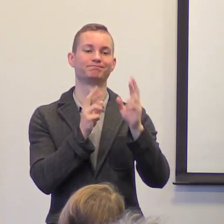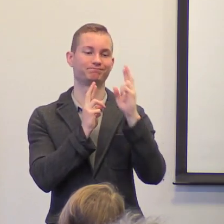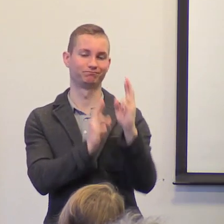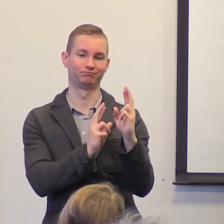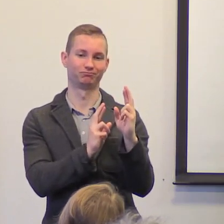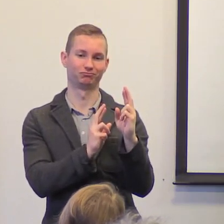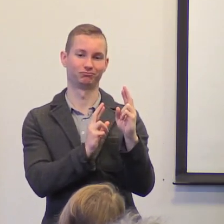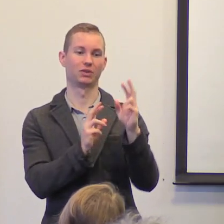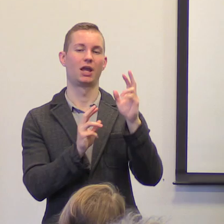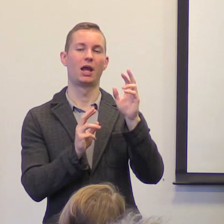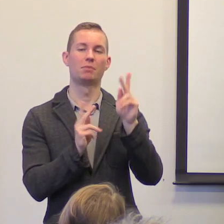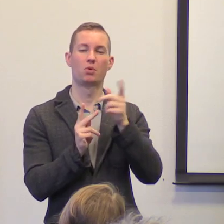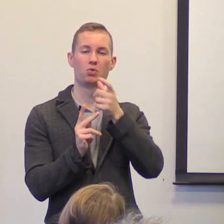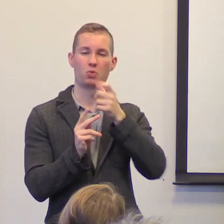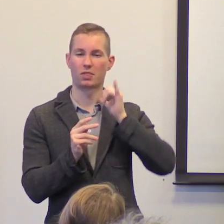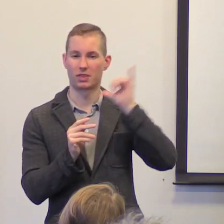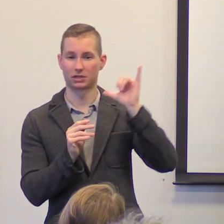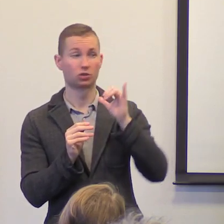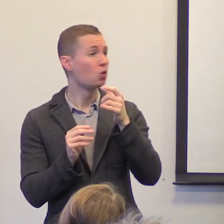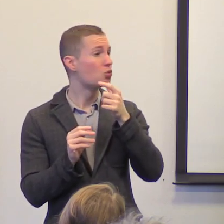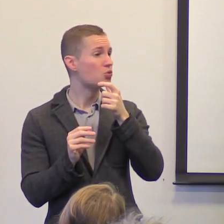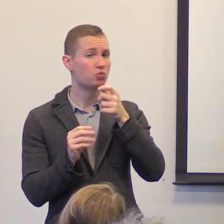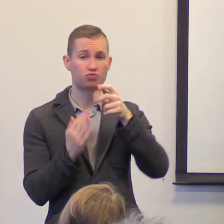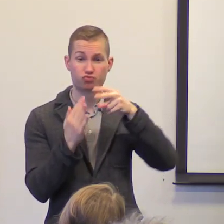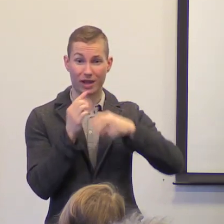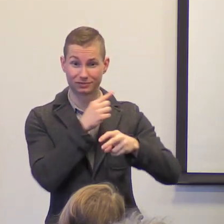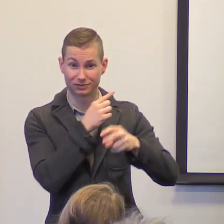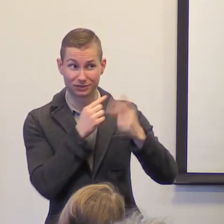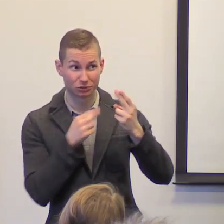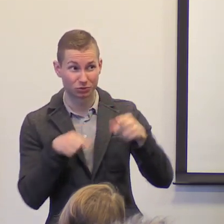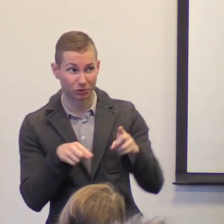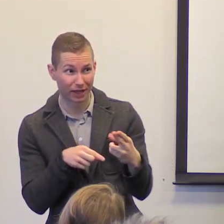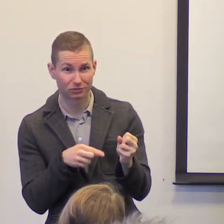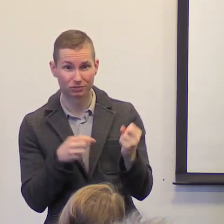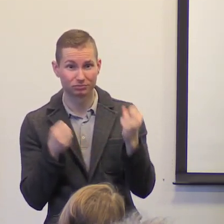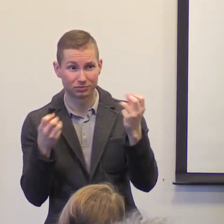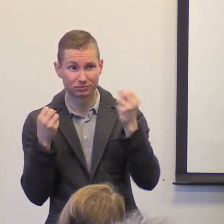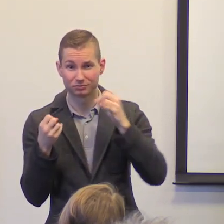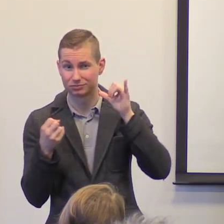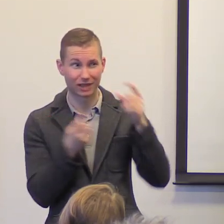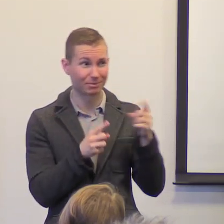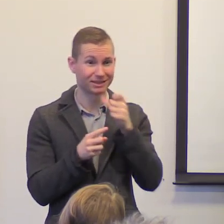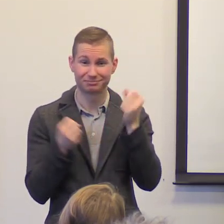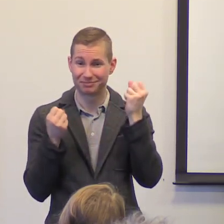Who read that history in high school? That there was all this lynching going on? Not many people.